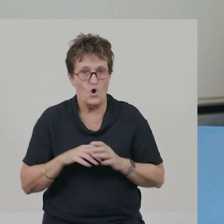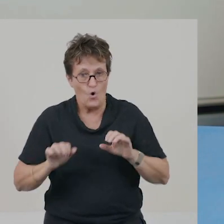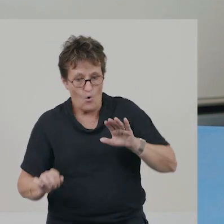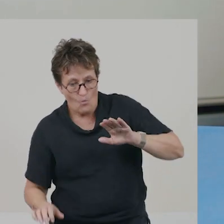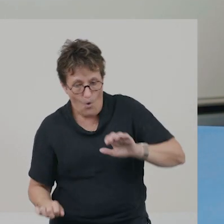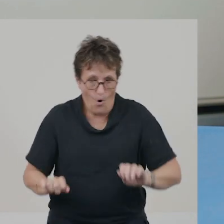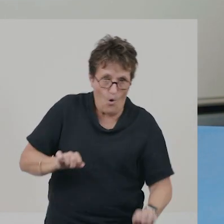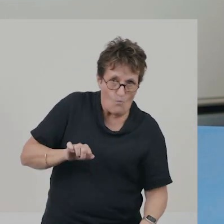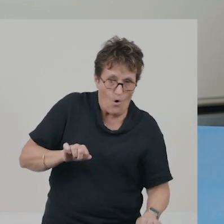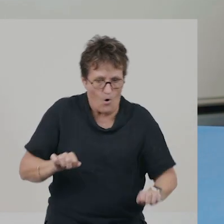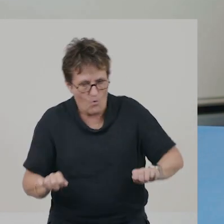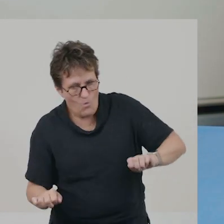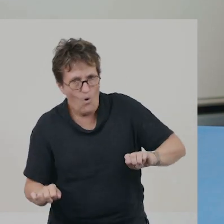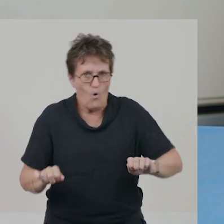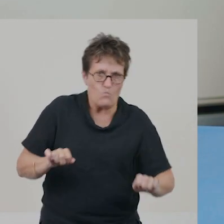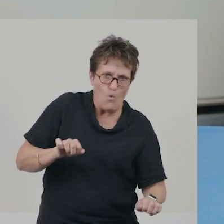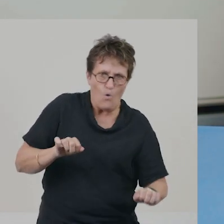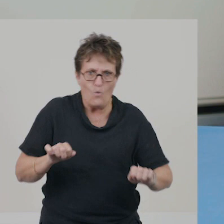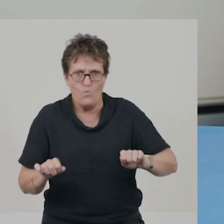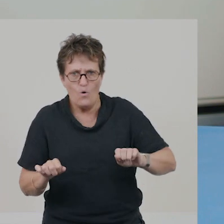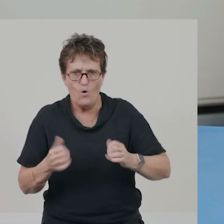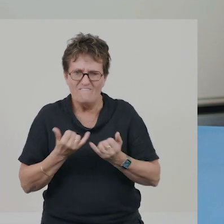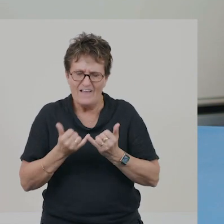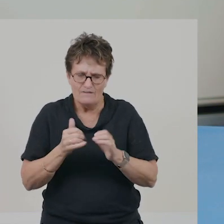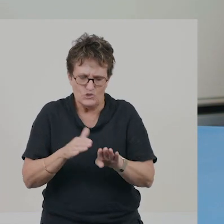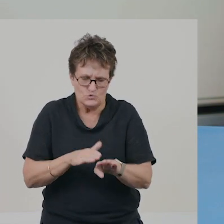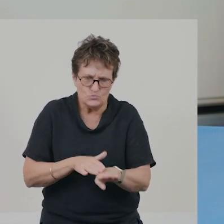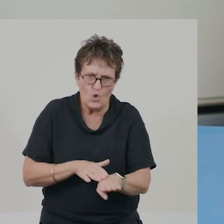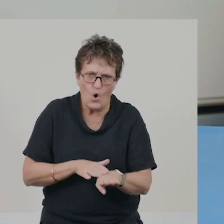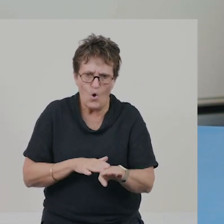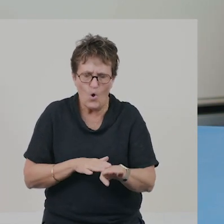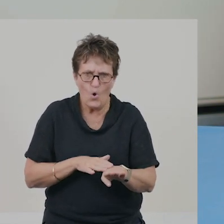and walks in a rocky back and forth movement. This slow, shaky movement